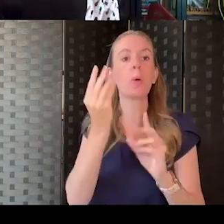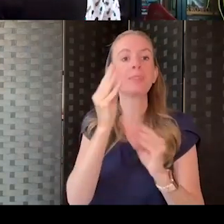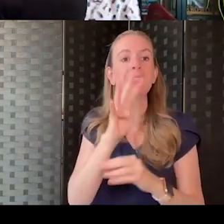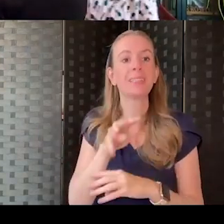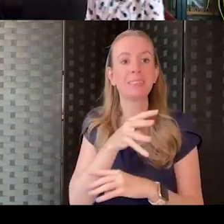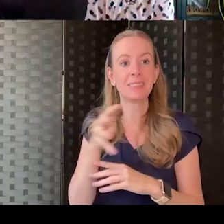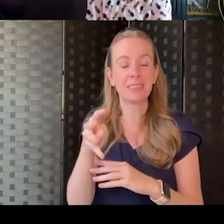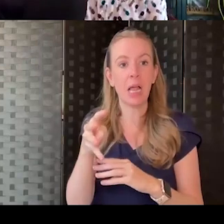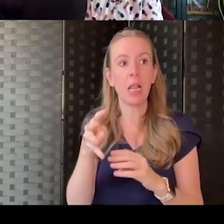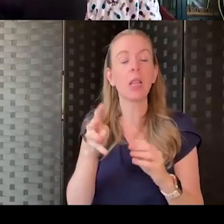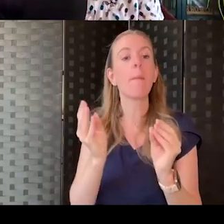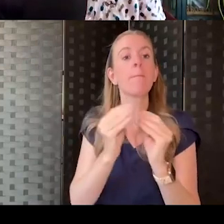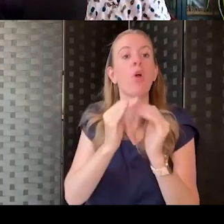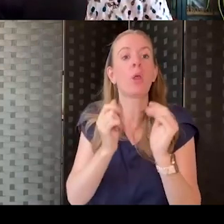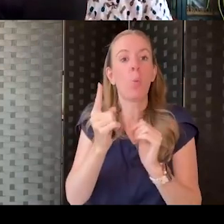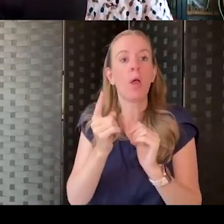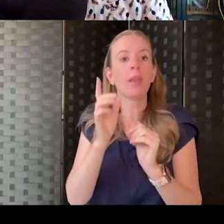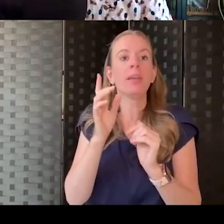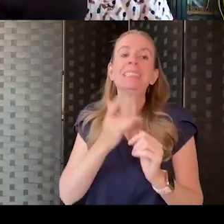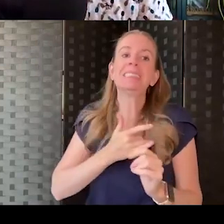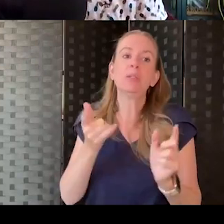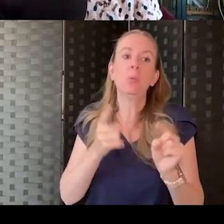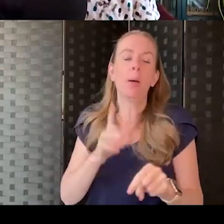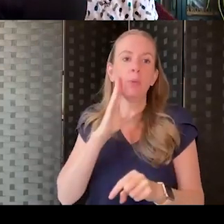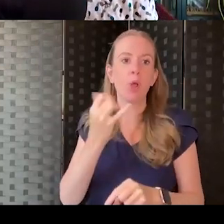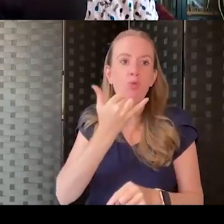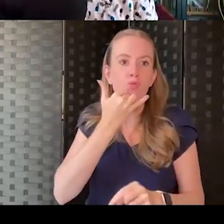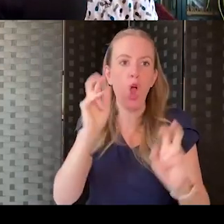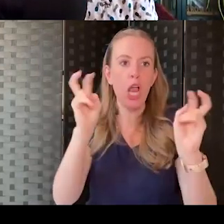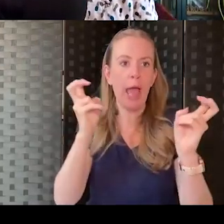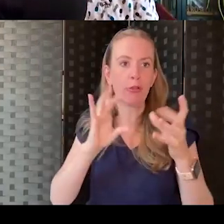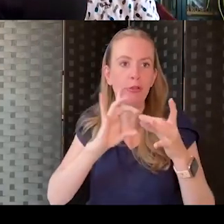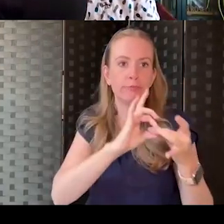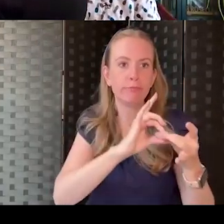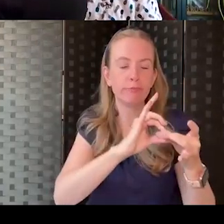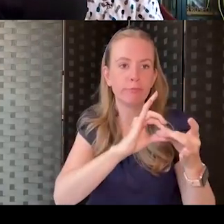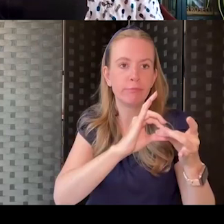chance it will be assigned the wrong header. Whenever you span a header cell, there is in a